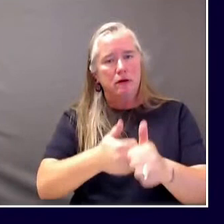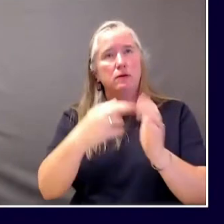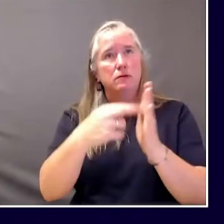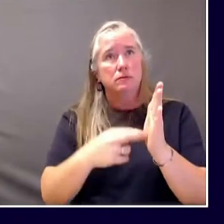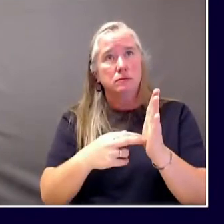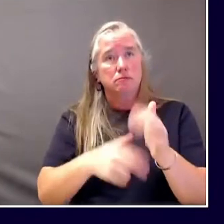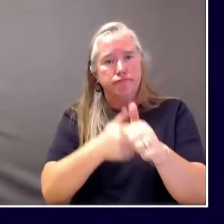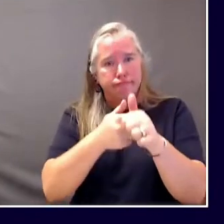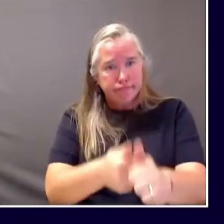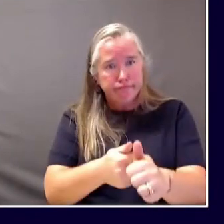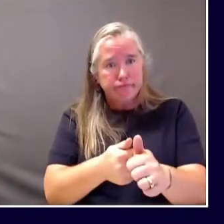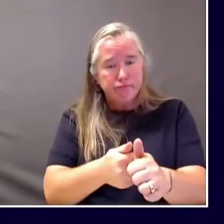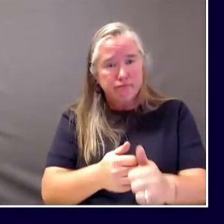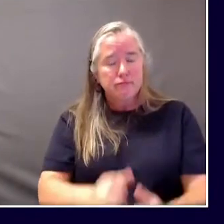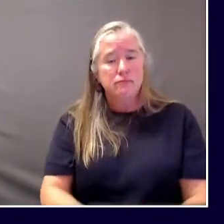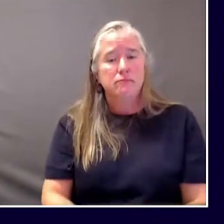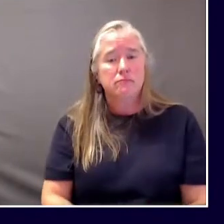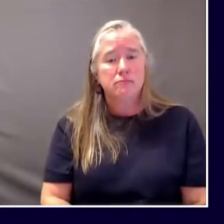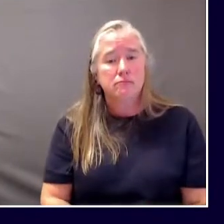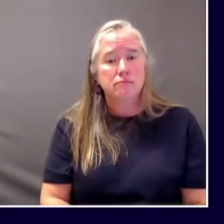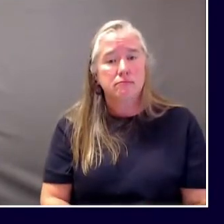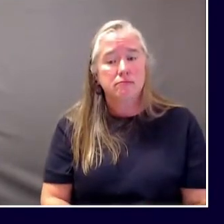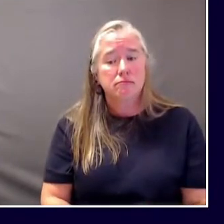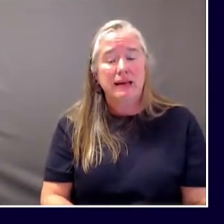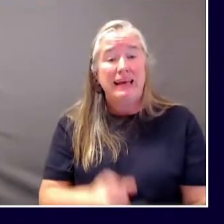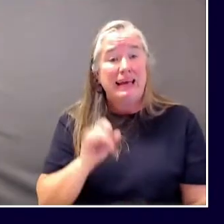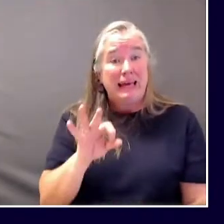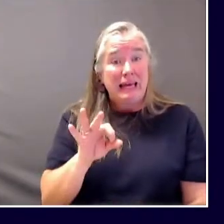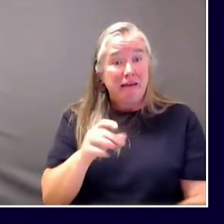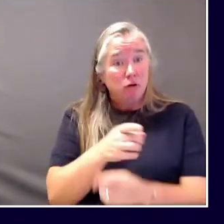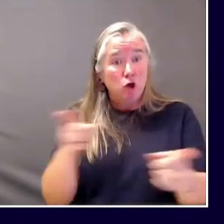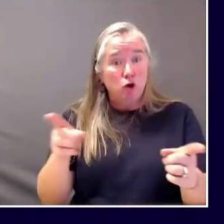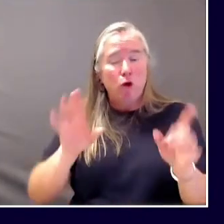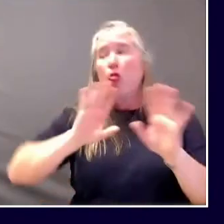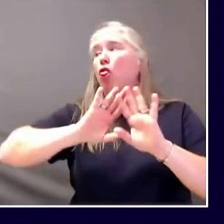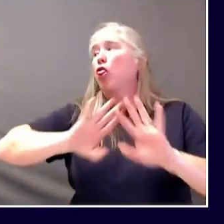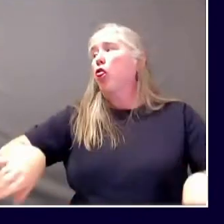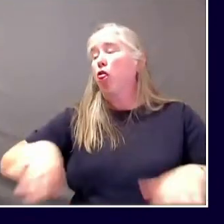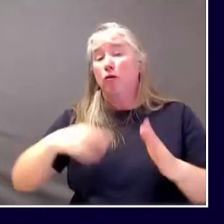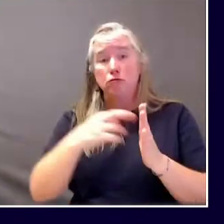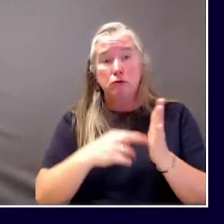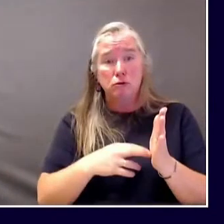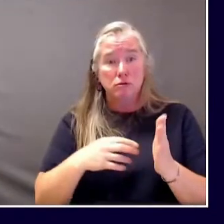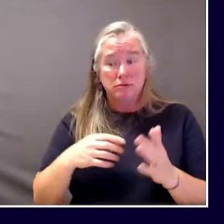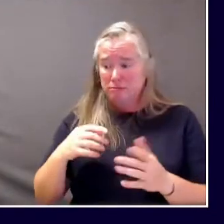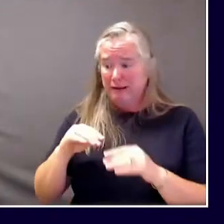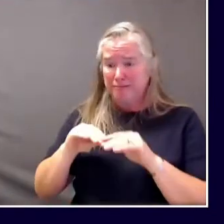because otherwise this thing's